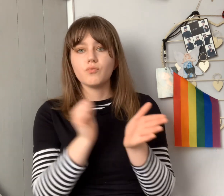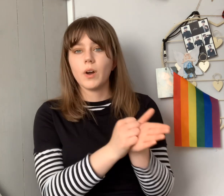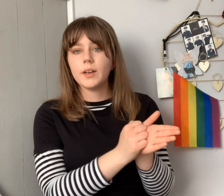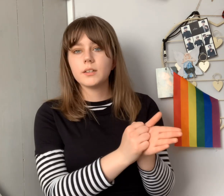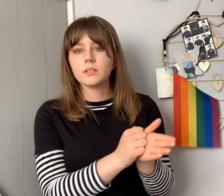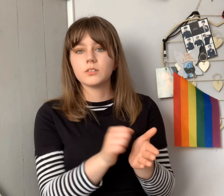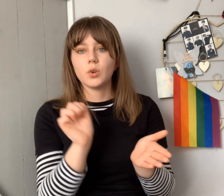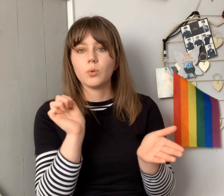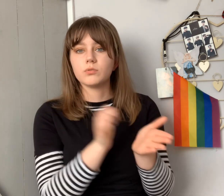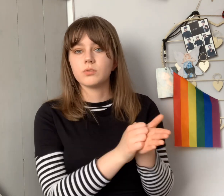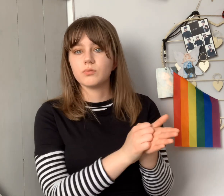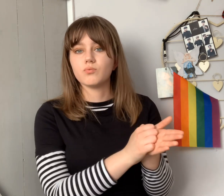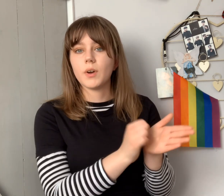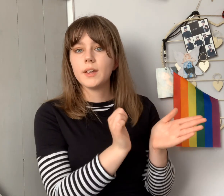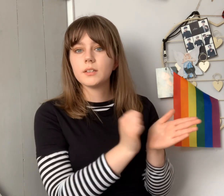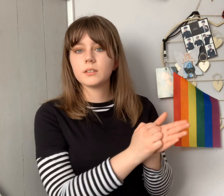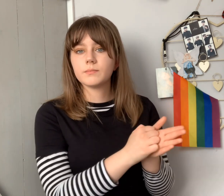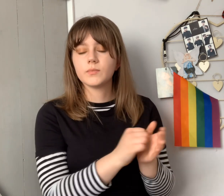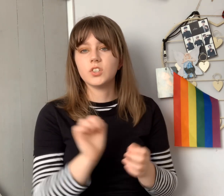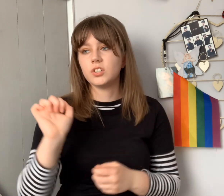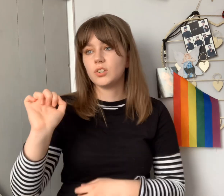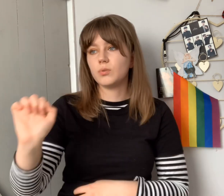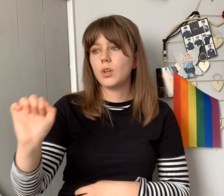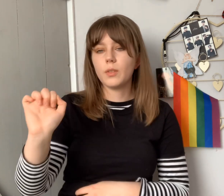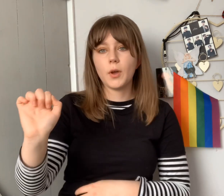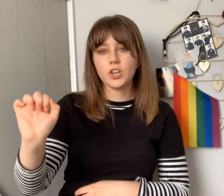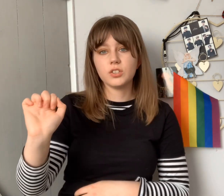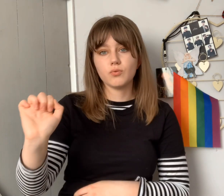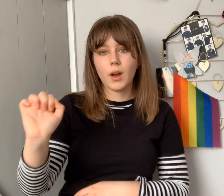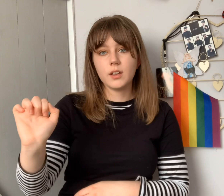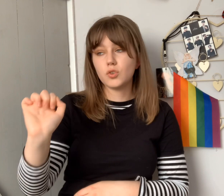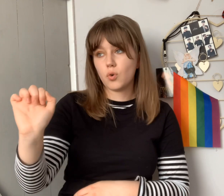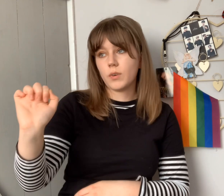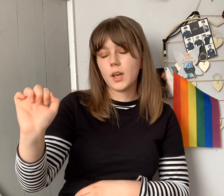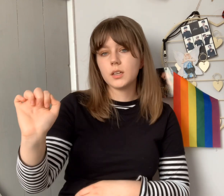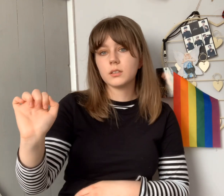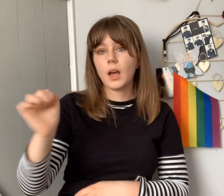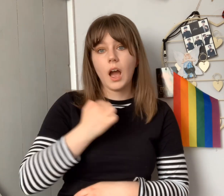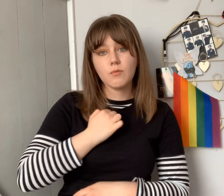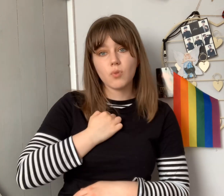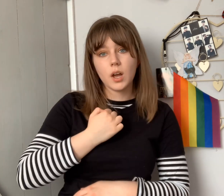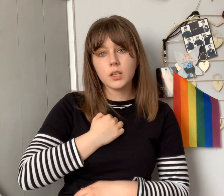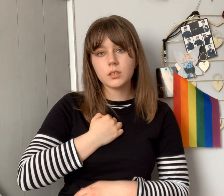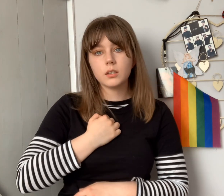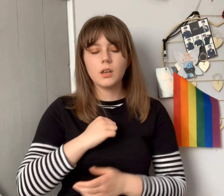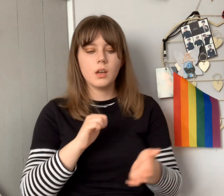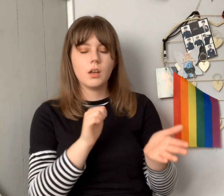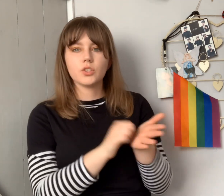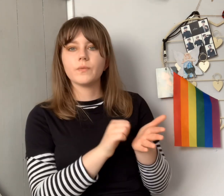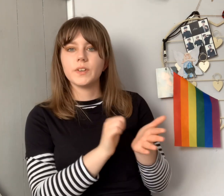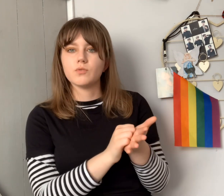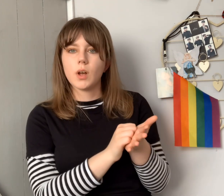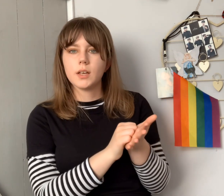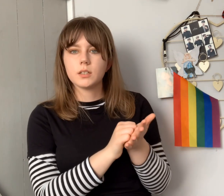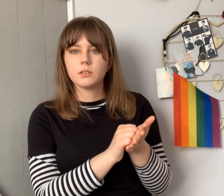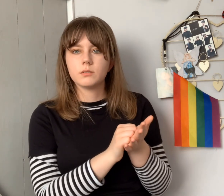"Right" you can do the person's right, your right, I'm right, something is right